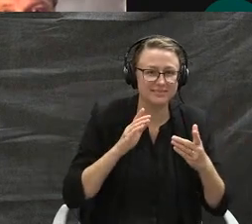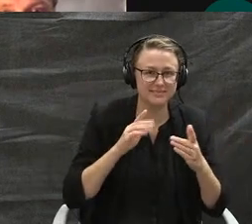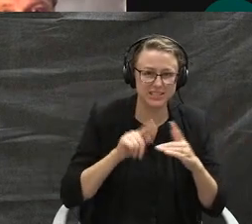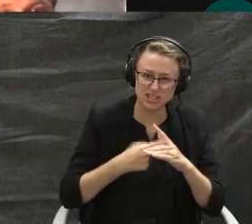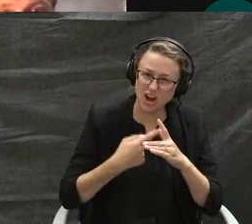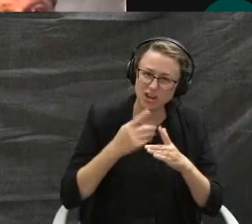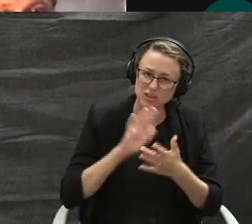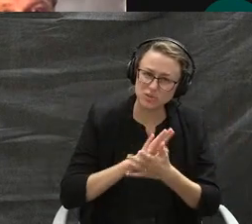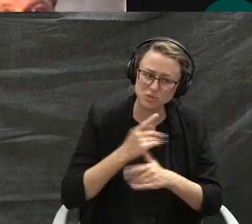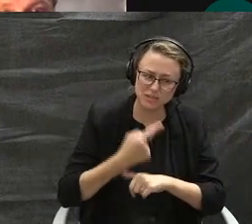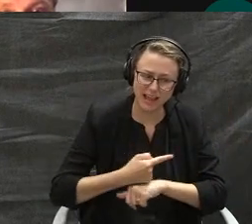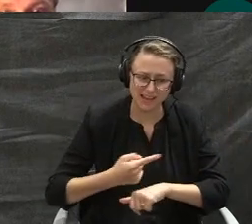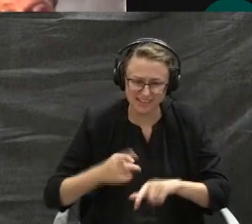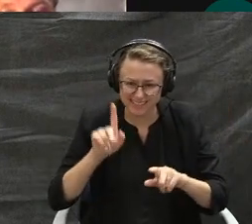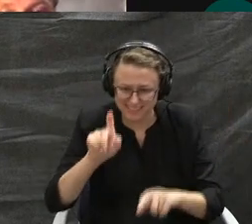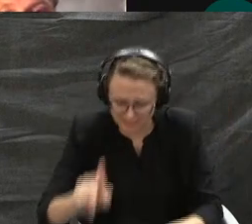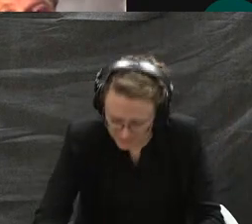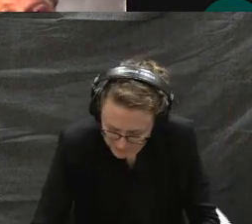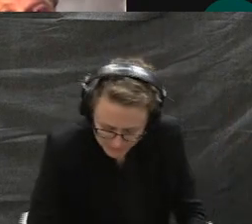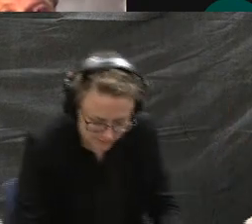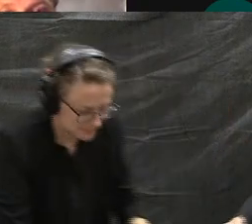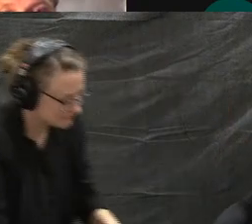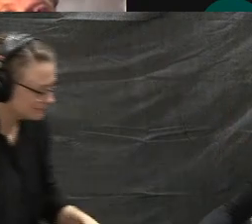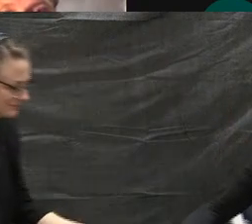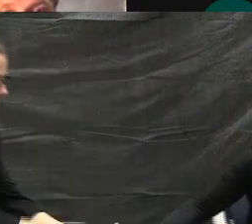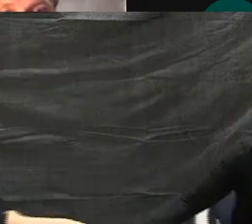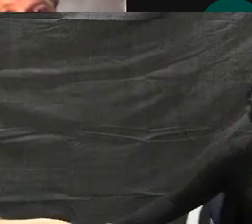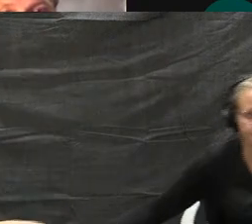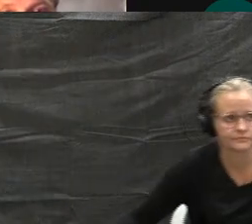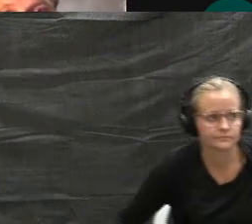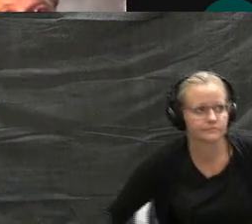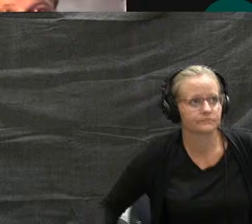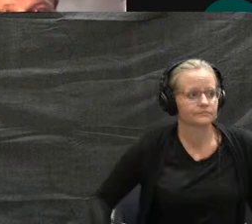Yeah, so the the temperature taking will have multiple ways